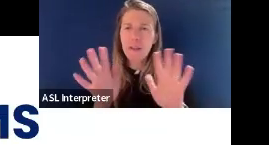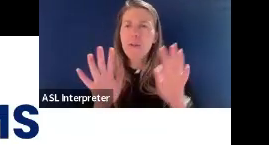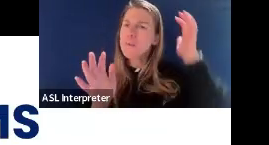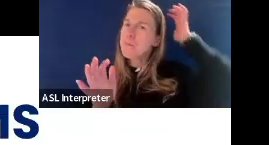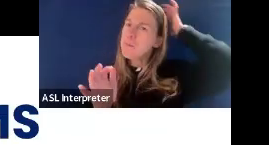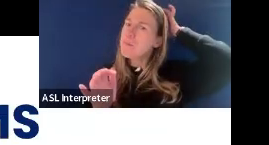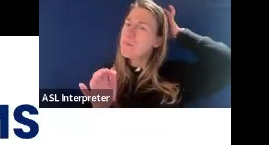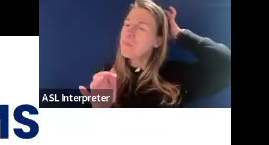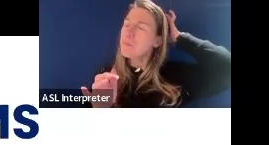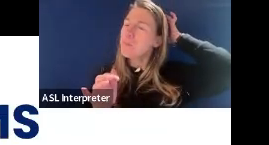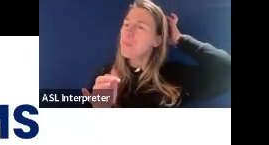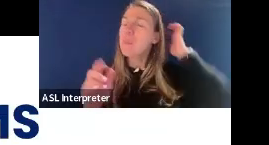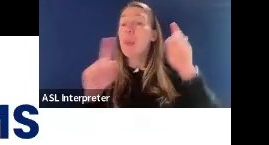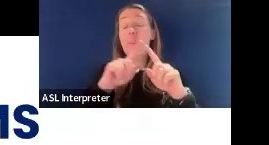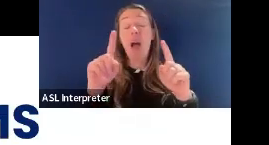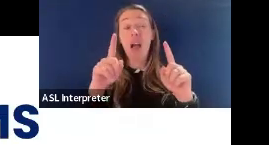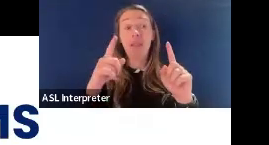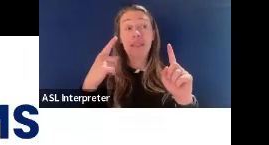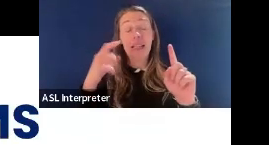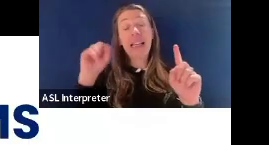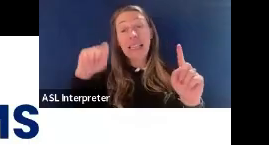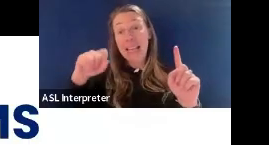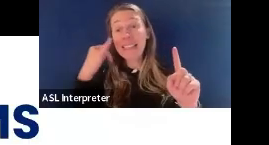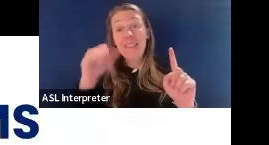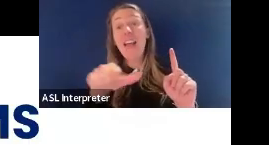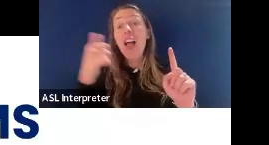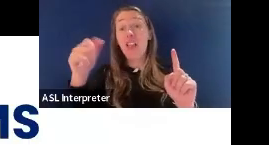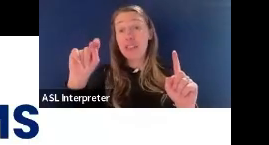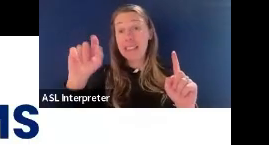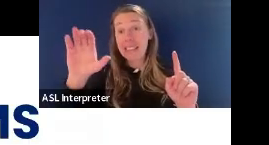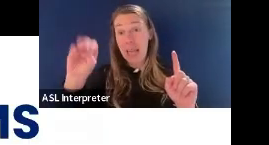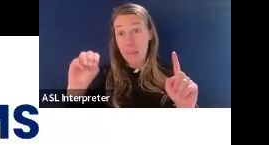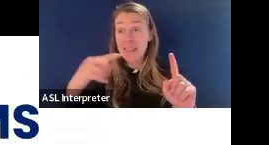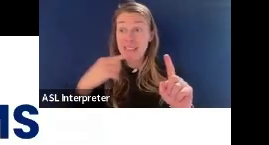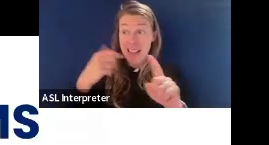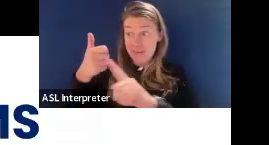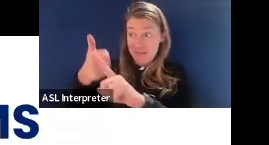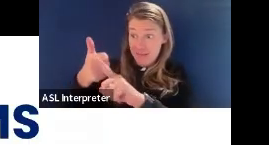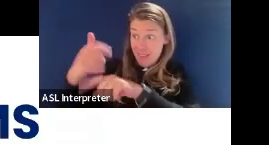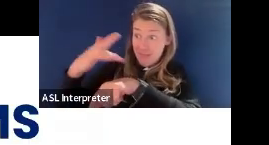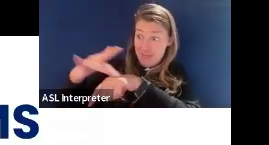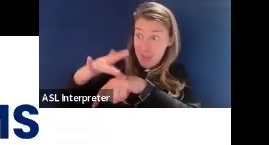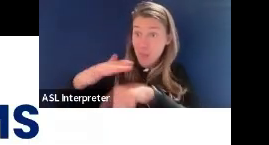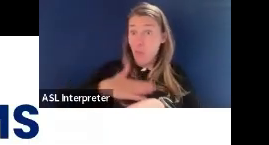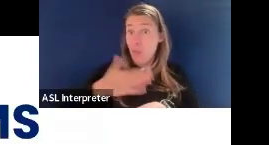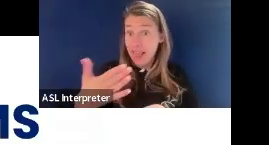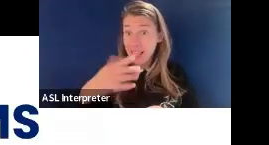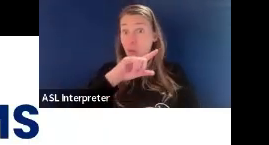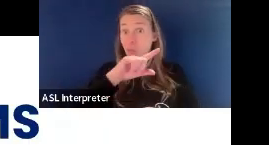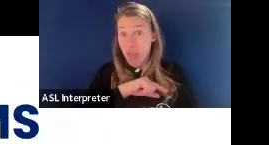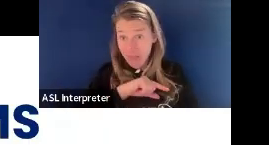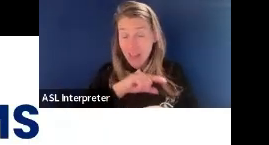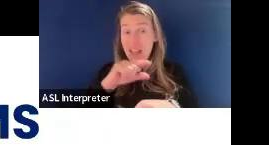But big picture, yes, if another TCM indicates that they are willing and able and qualified to take on those participants,